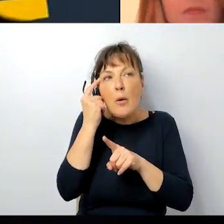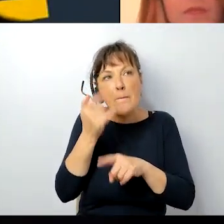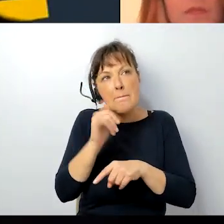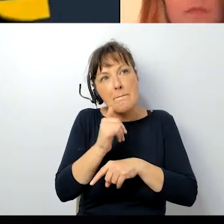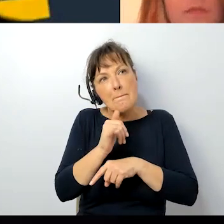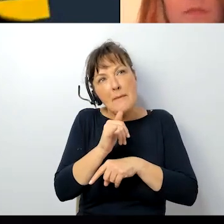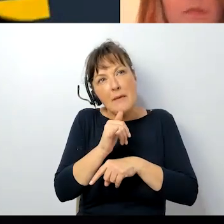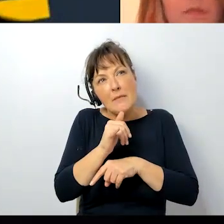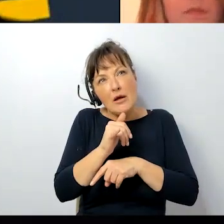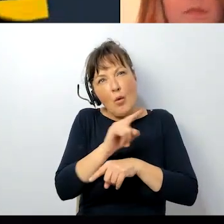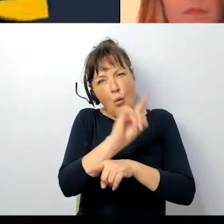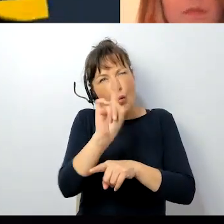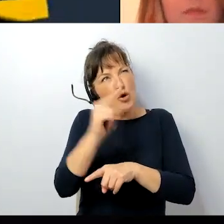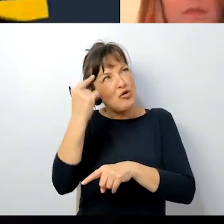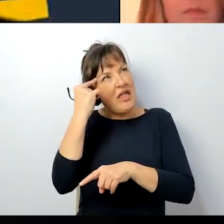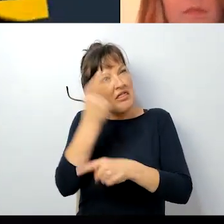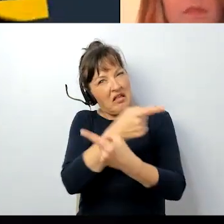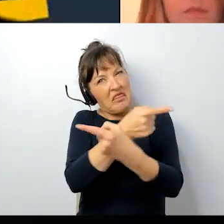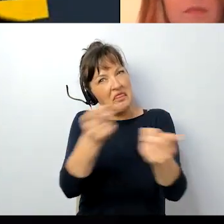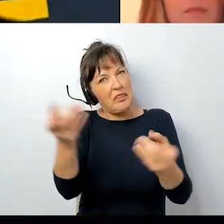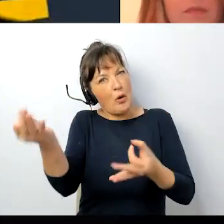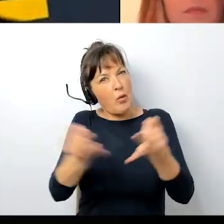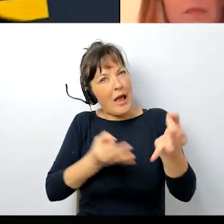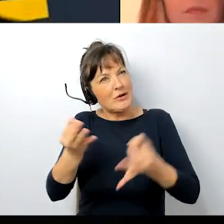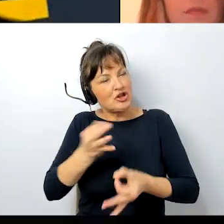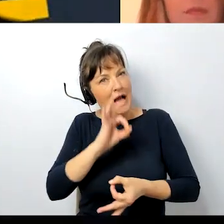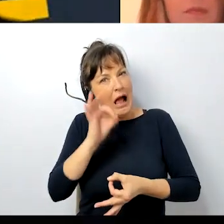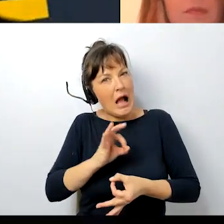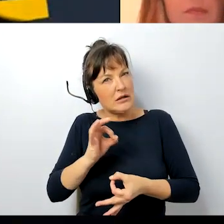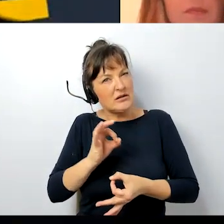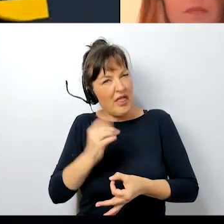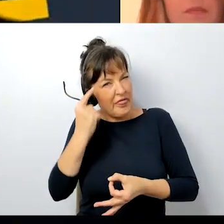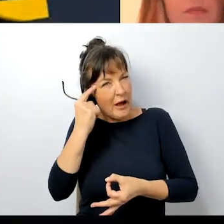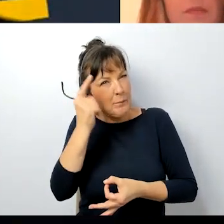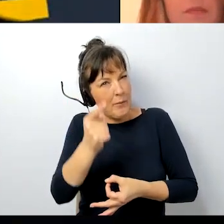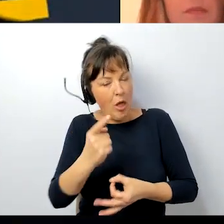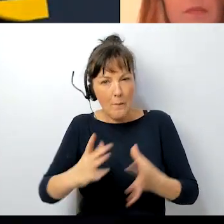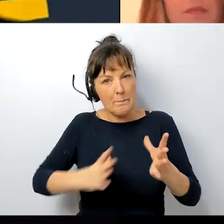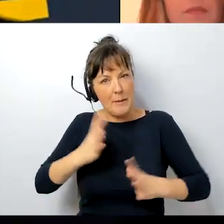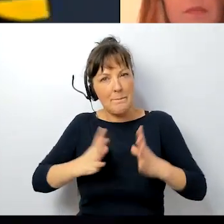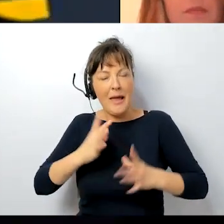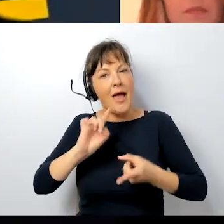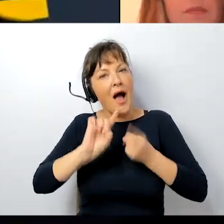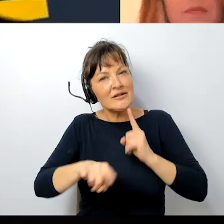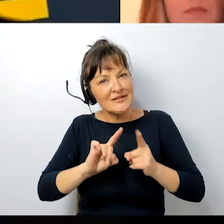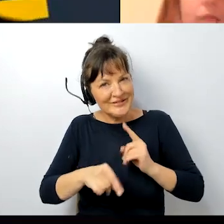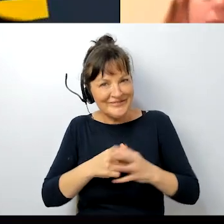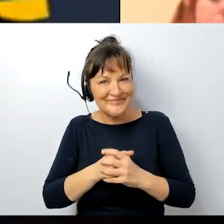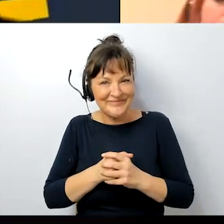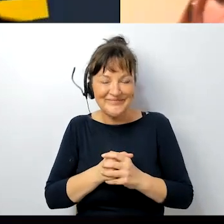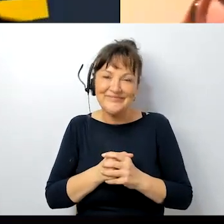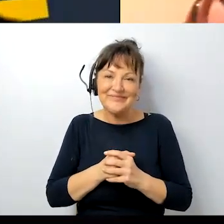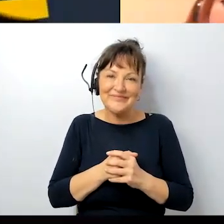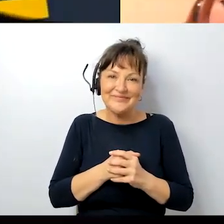and then think about some questions that you might be asked, that would test you on those skills and